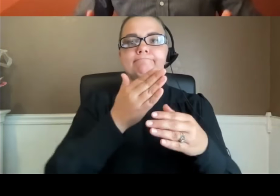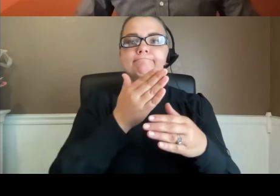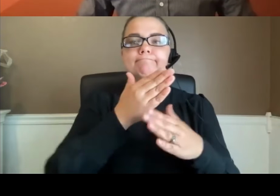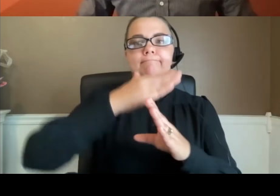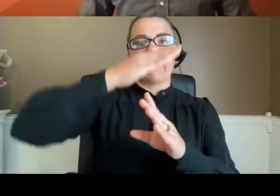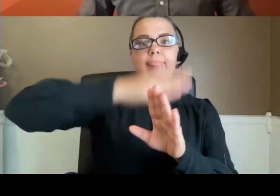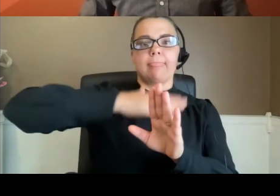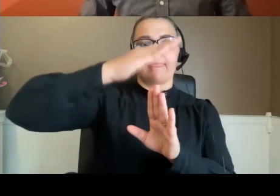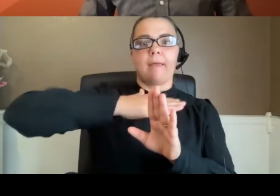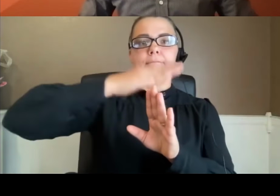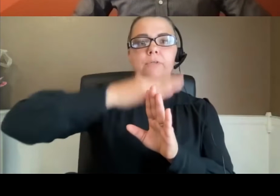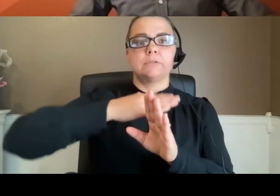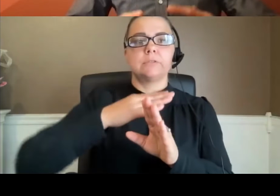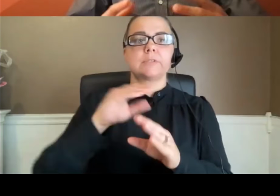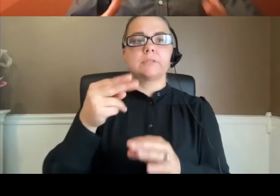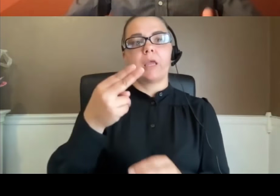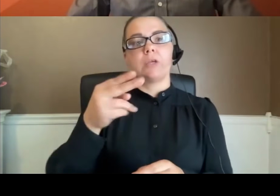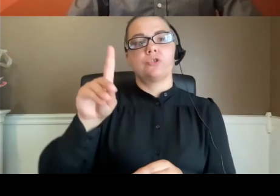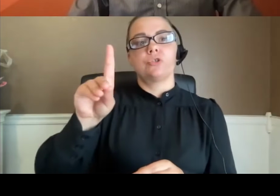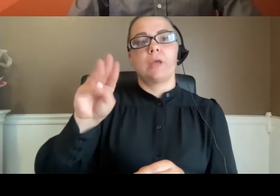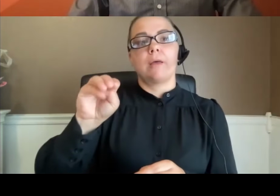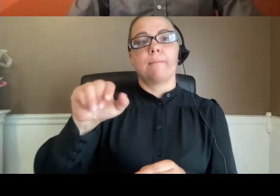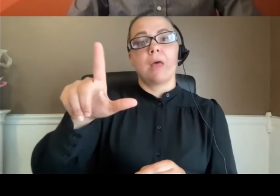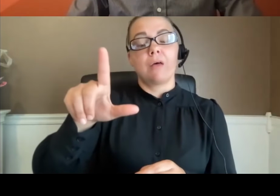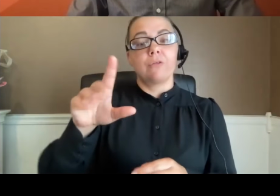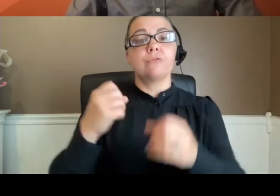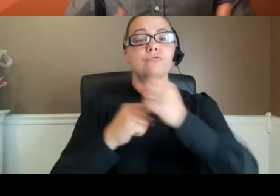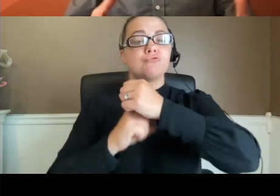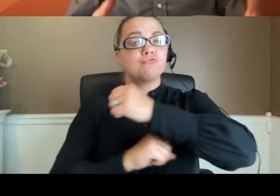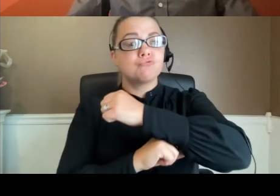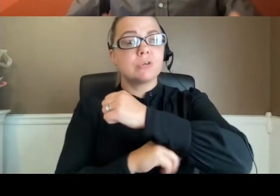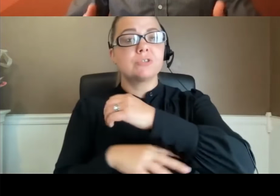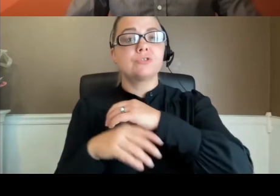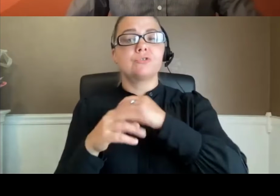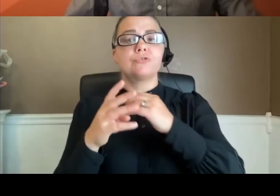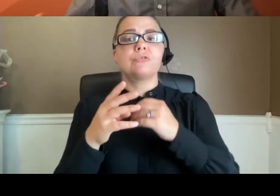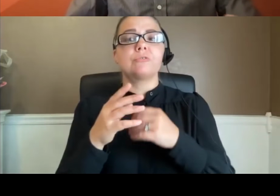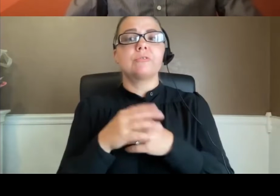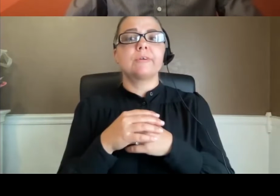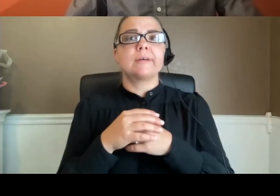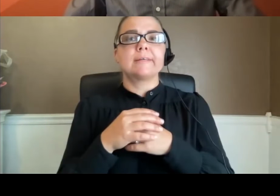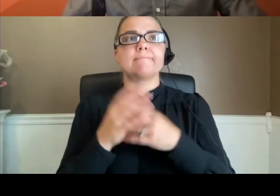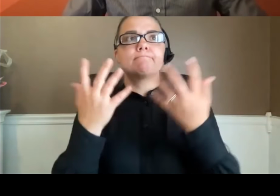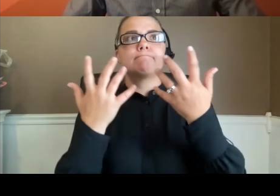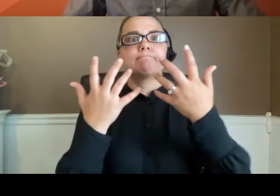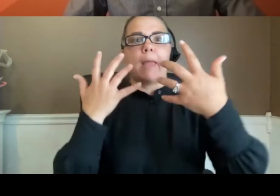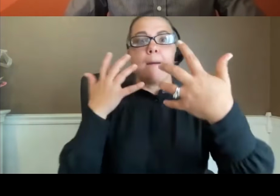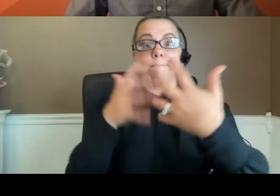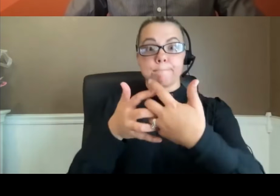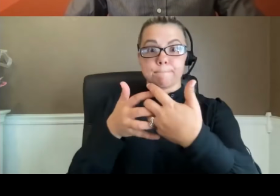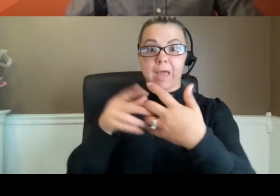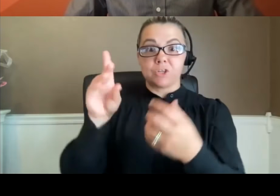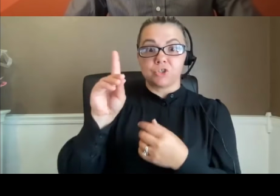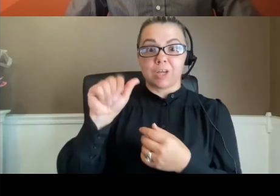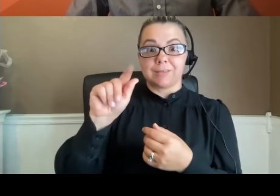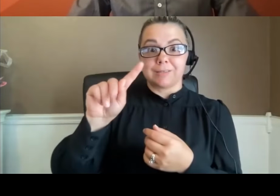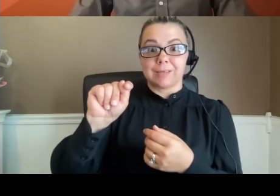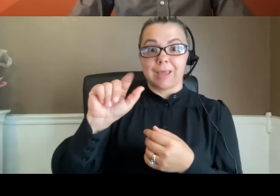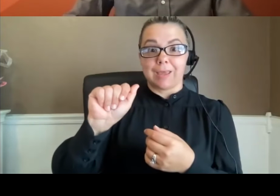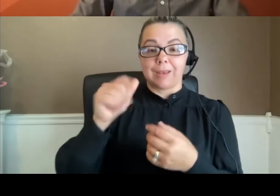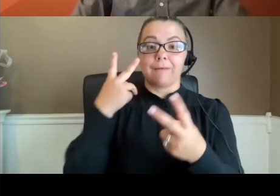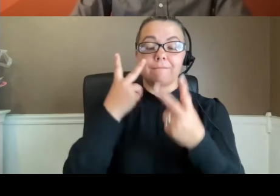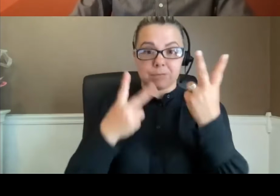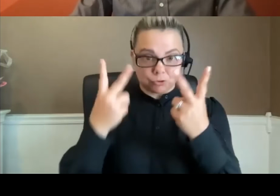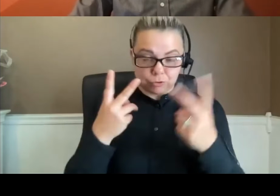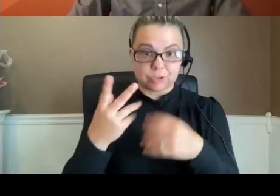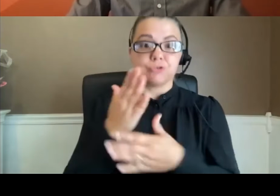the HTML structure are mapped on to the matching data visualization pieces. And so, in other words,